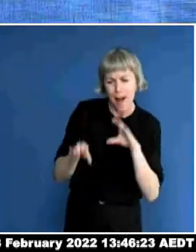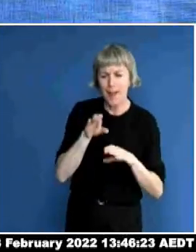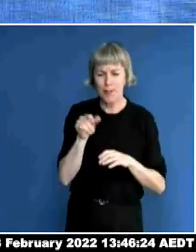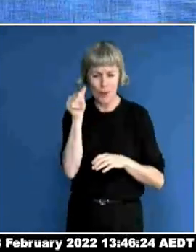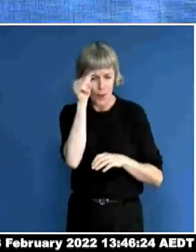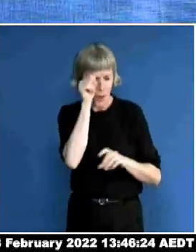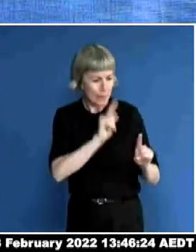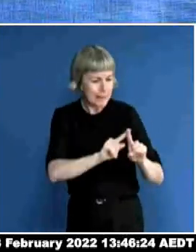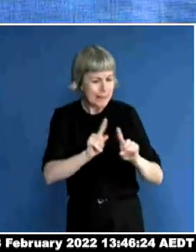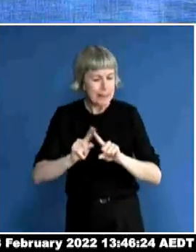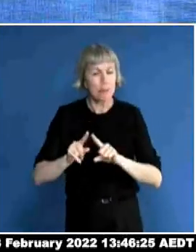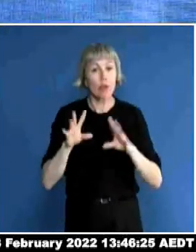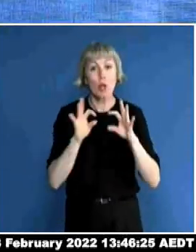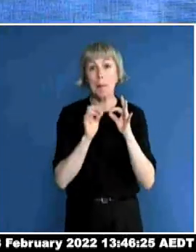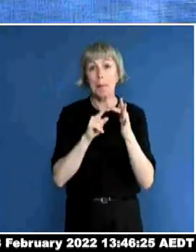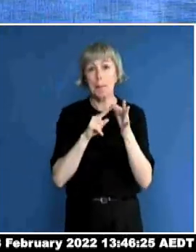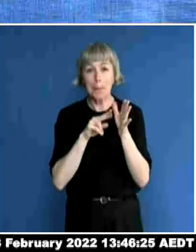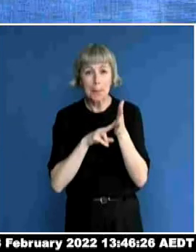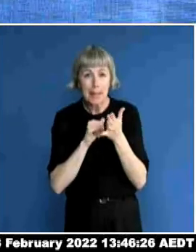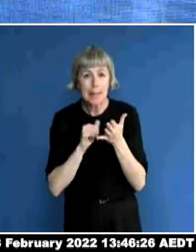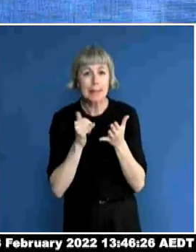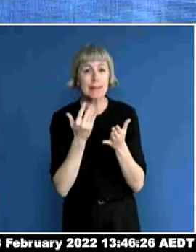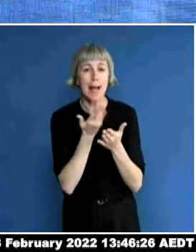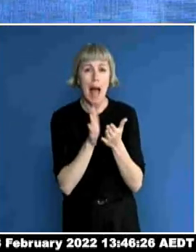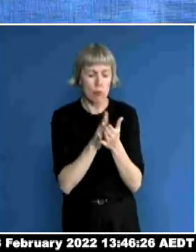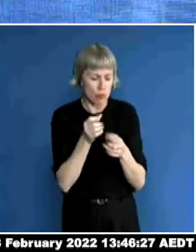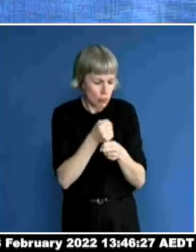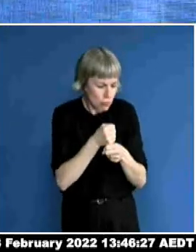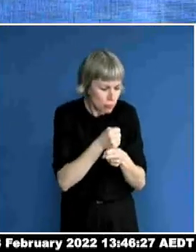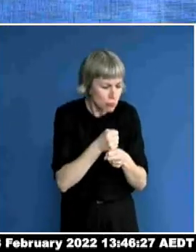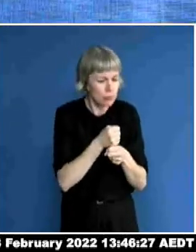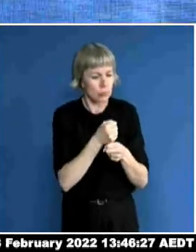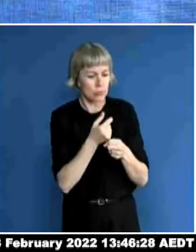how humidity affects the coffee beans and connecting with customers.